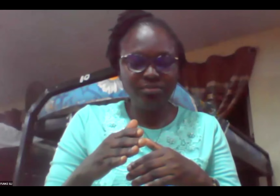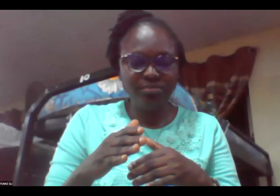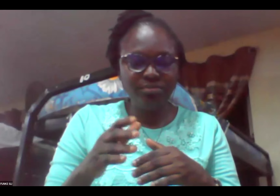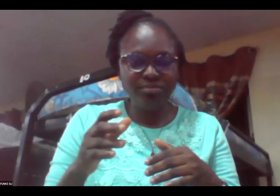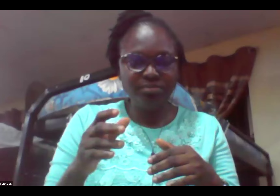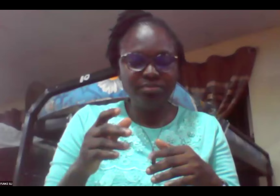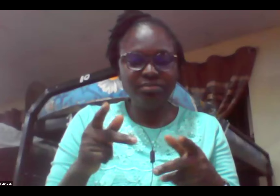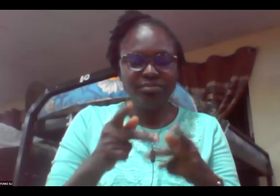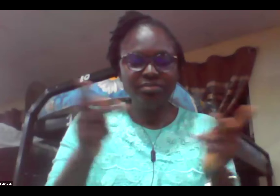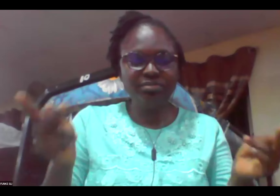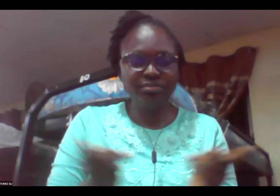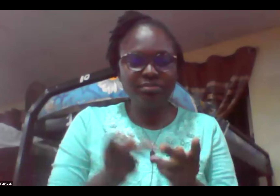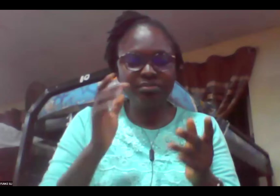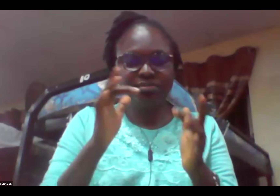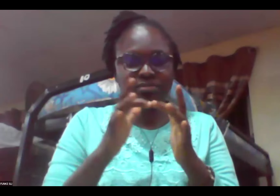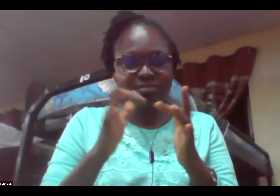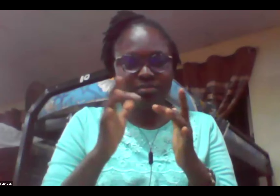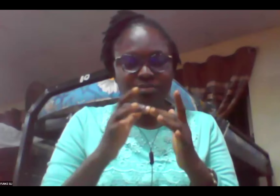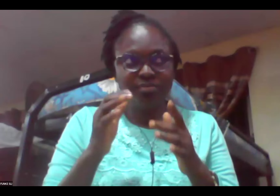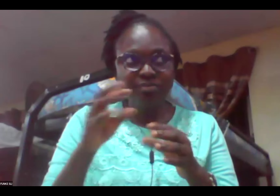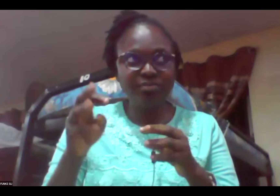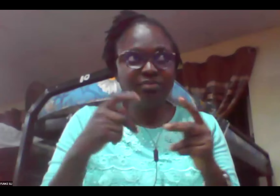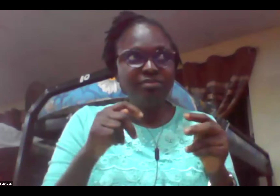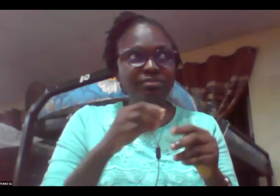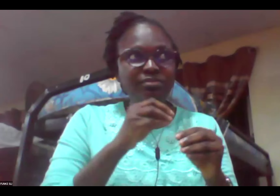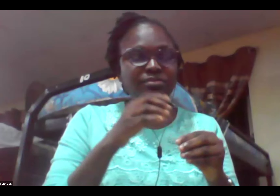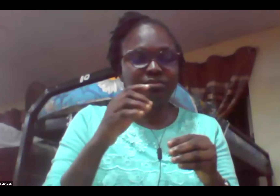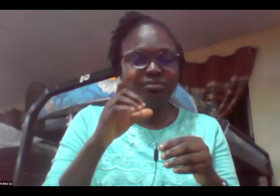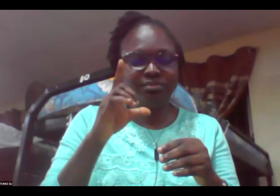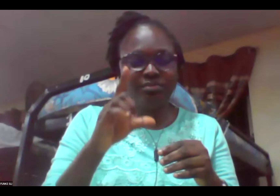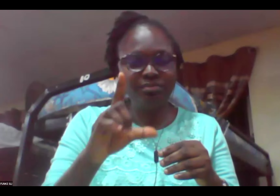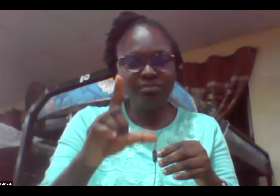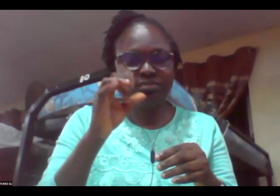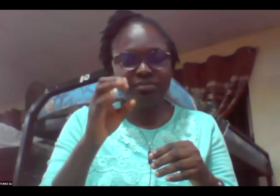sola bakre: there are links, and we try and put the links up, at least for the 1st few weeks.